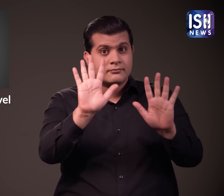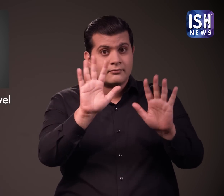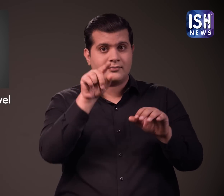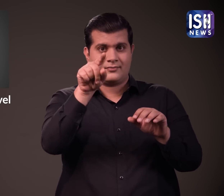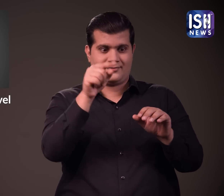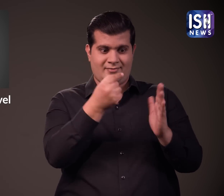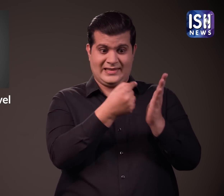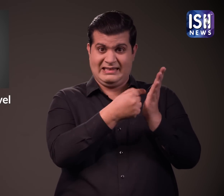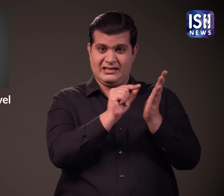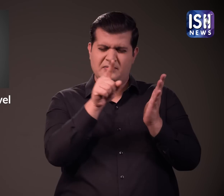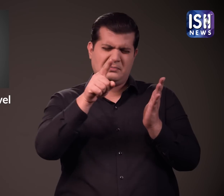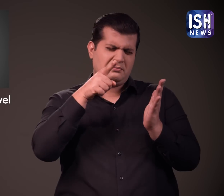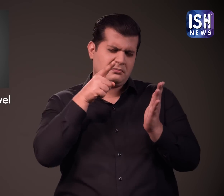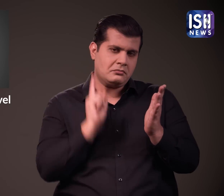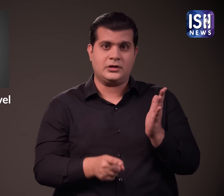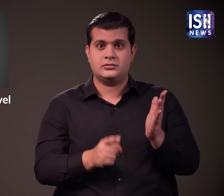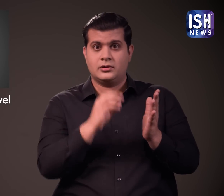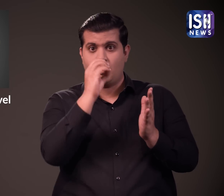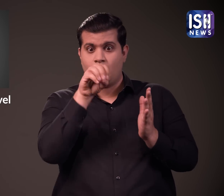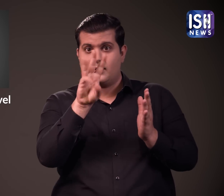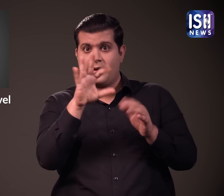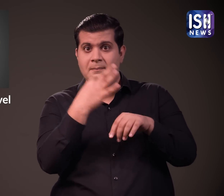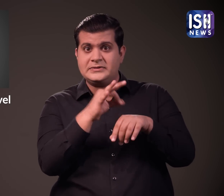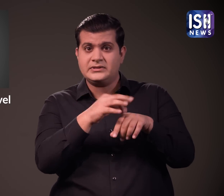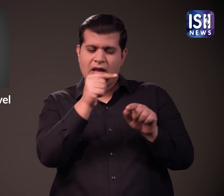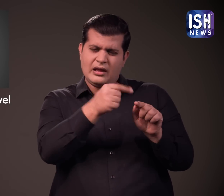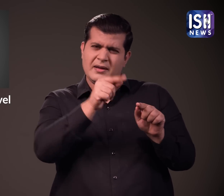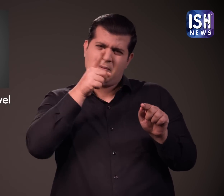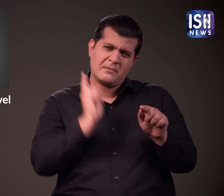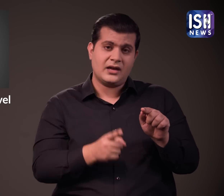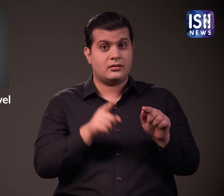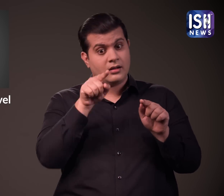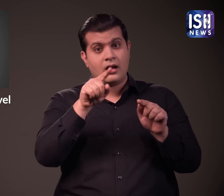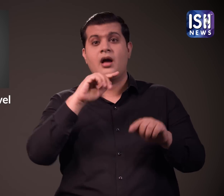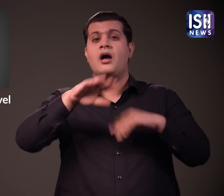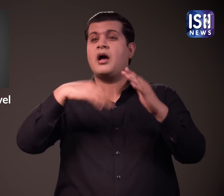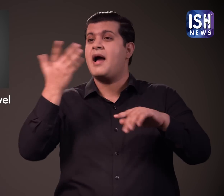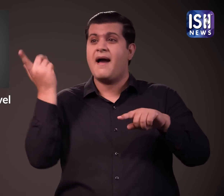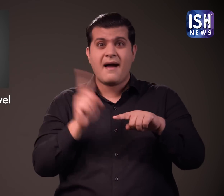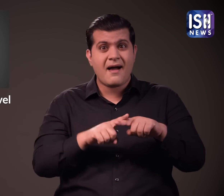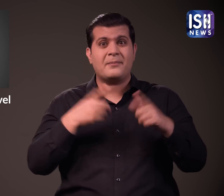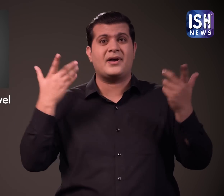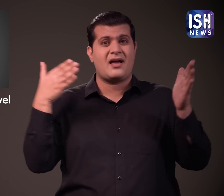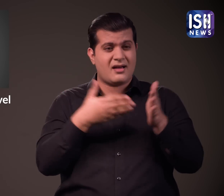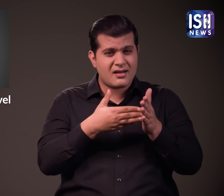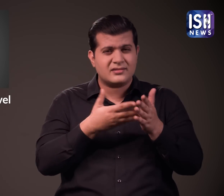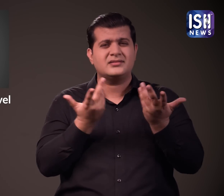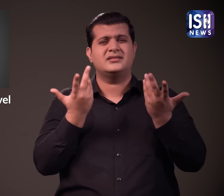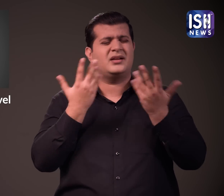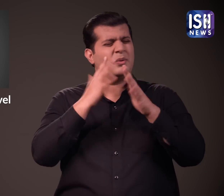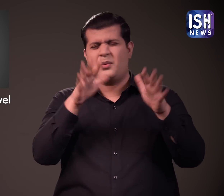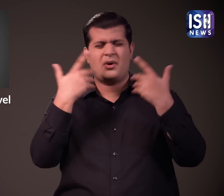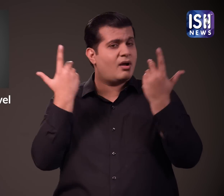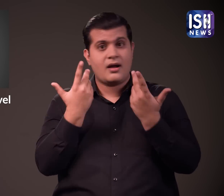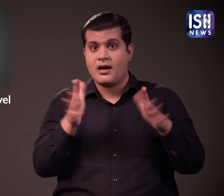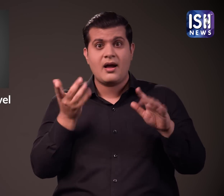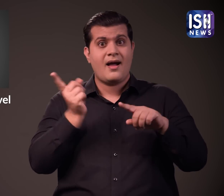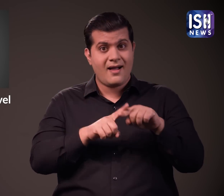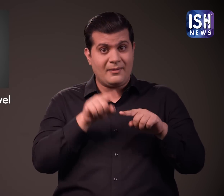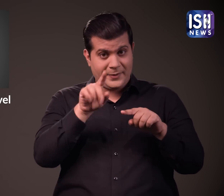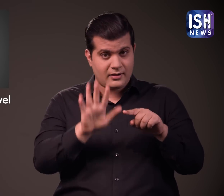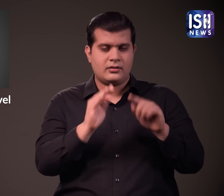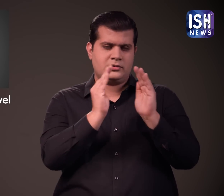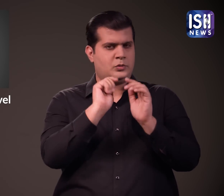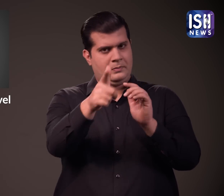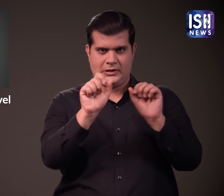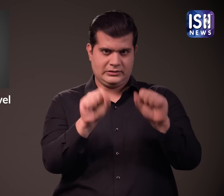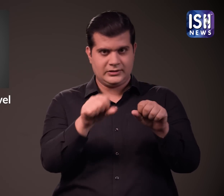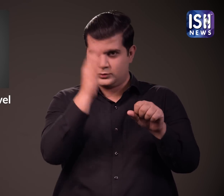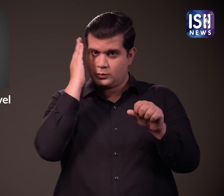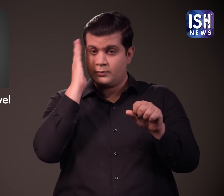You must click on the Rs 0.35 option. If you anything happens you can claim the insurance.